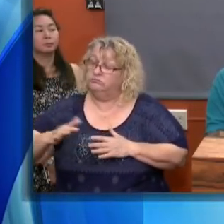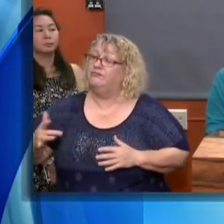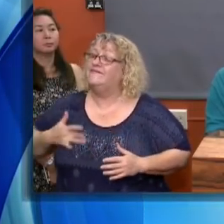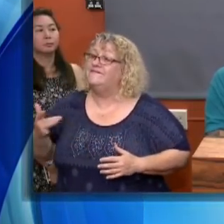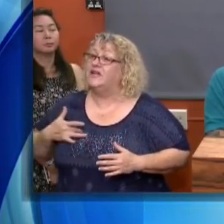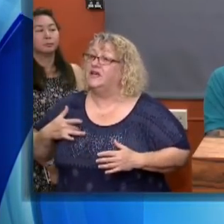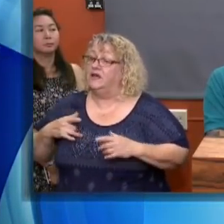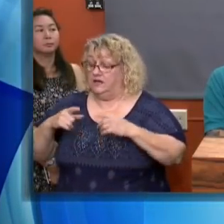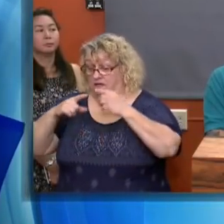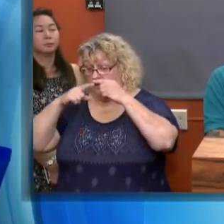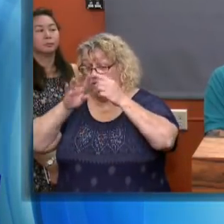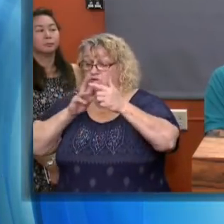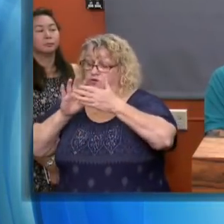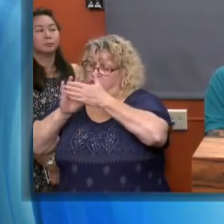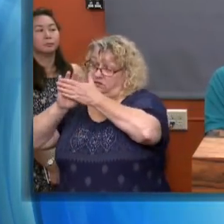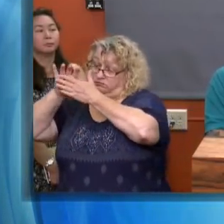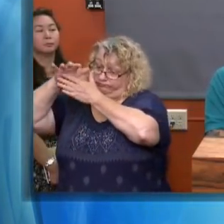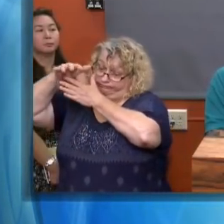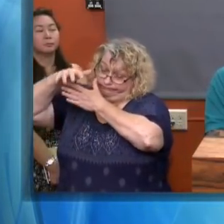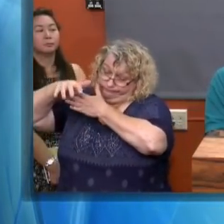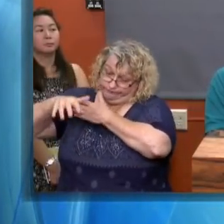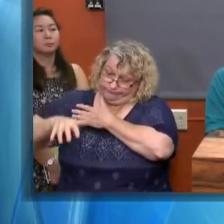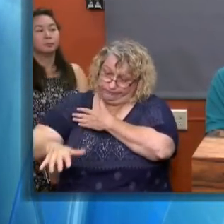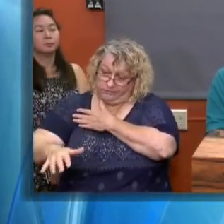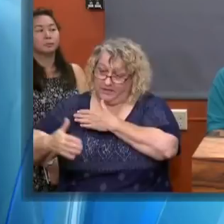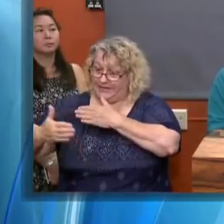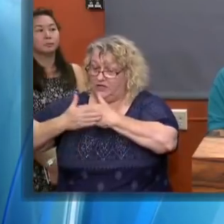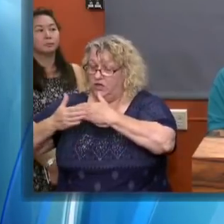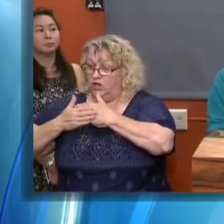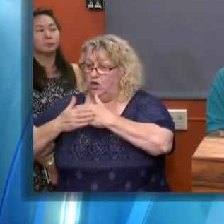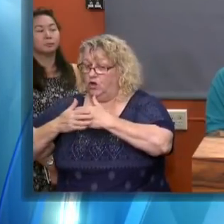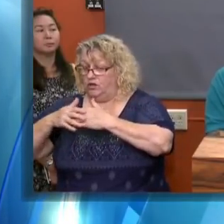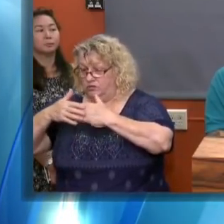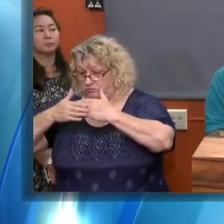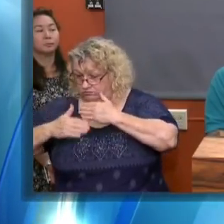TRAVEL IN DIFFERENT LOCATIONS.